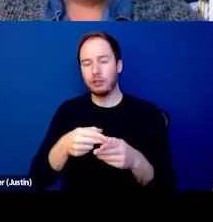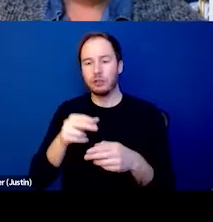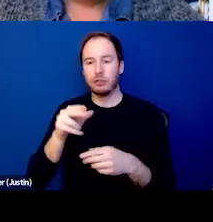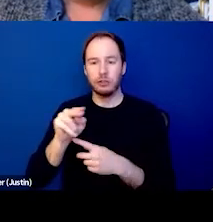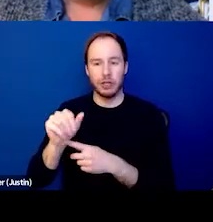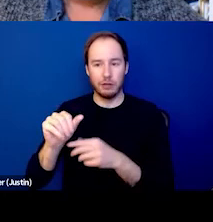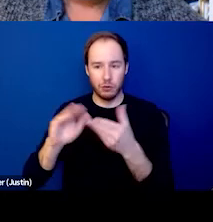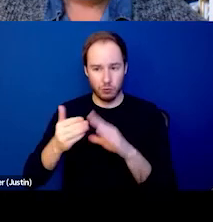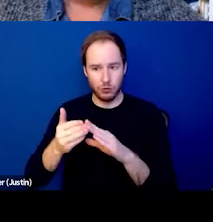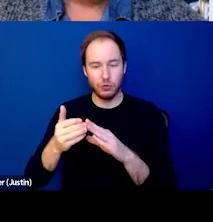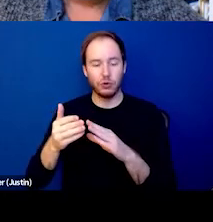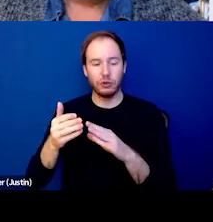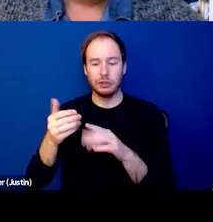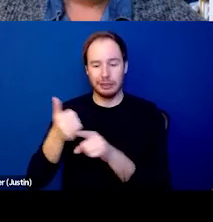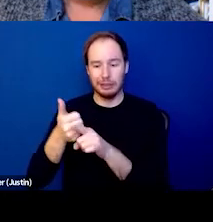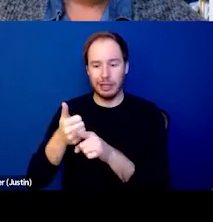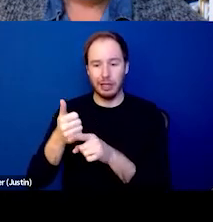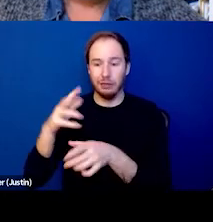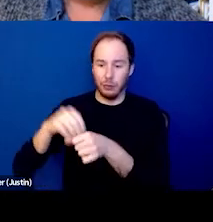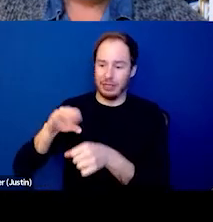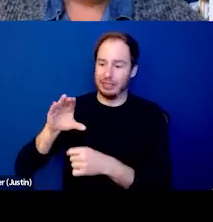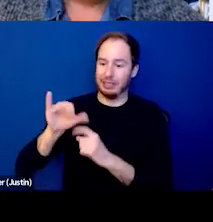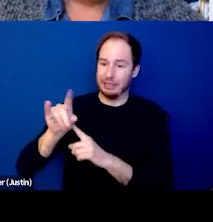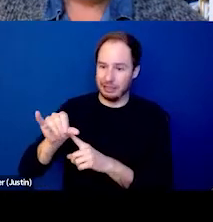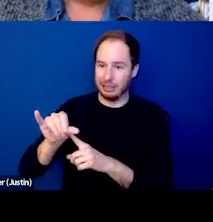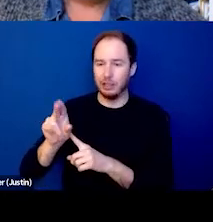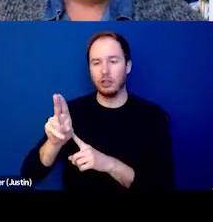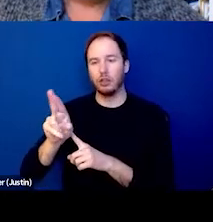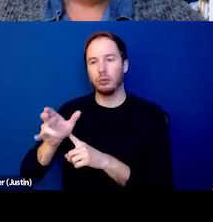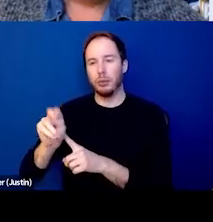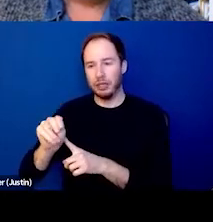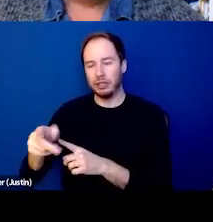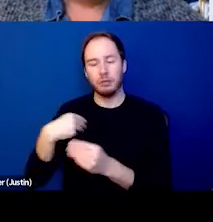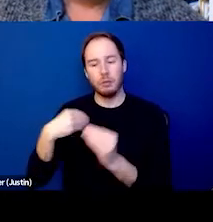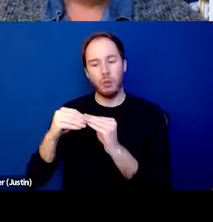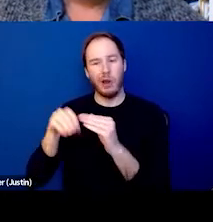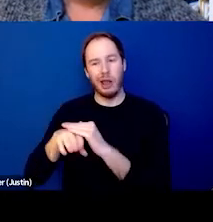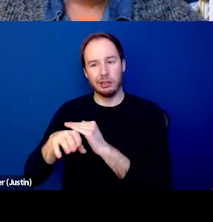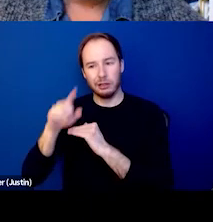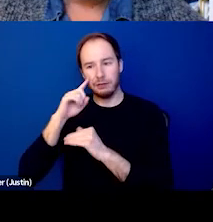that are more urban, oftentimes they'll have easier access to the local Social Security office,